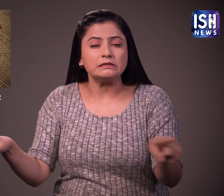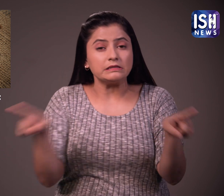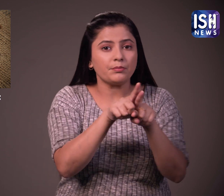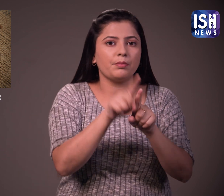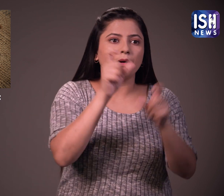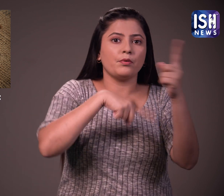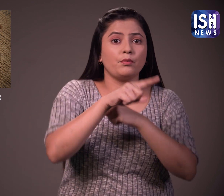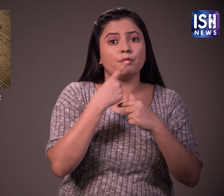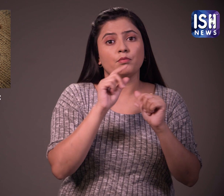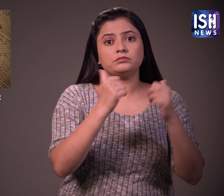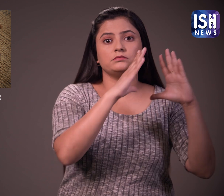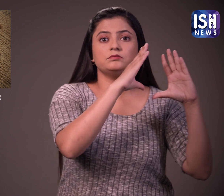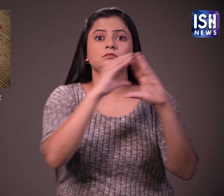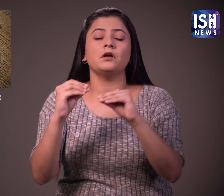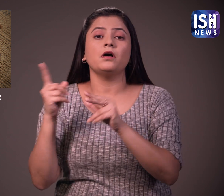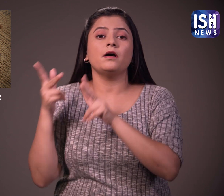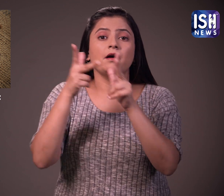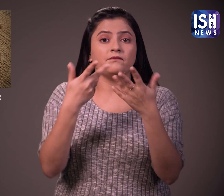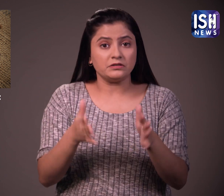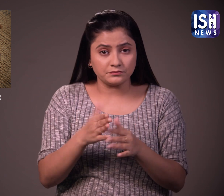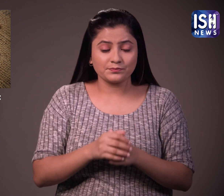Hence it is being said that it may even be benefical for humans.